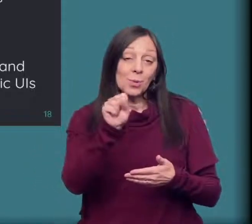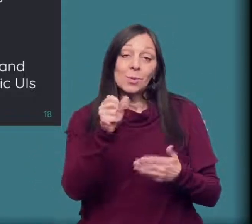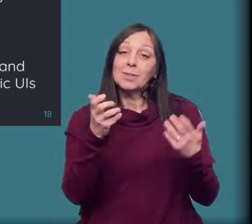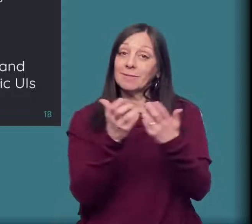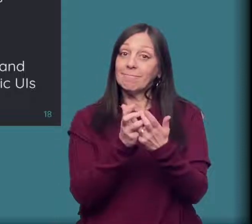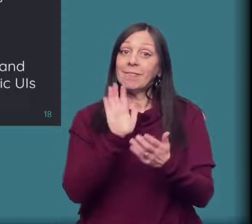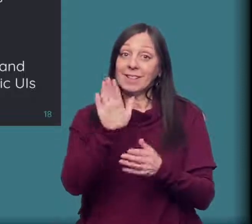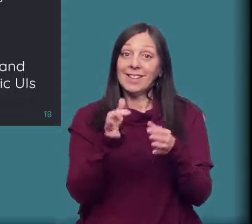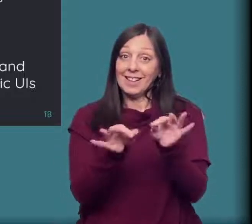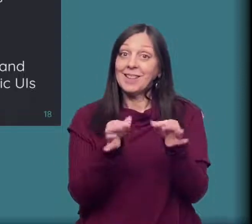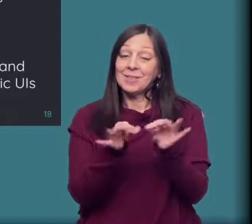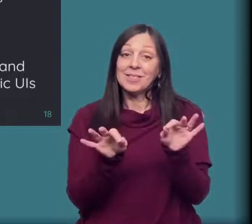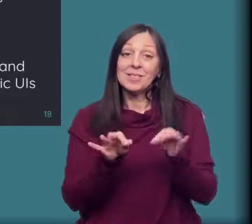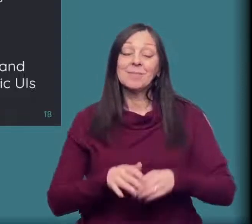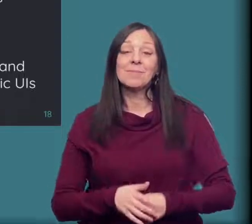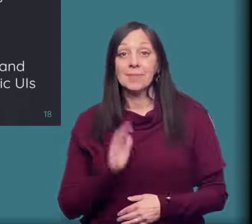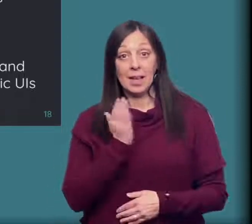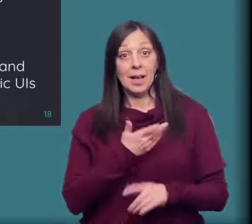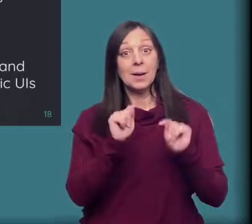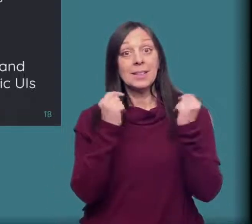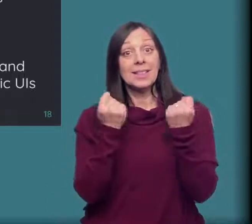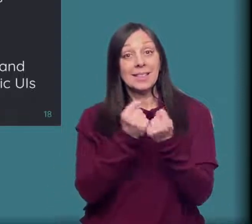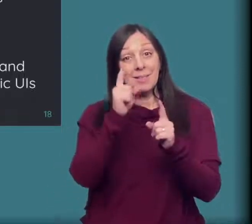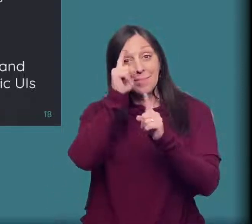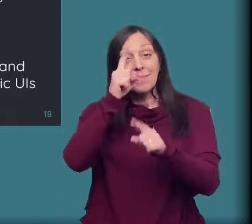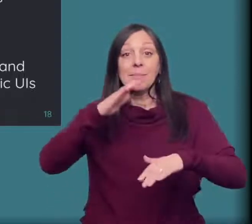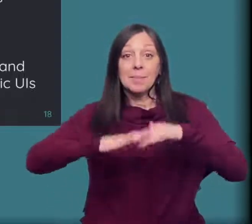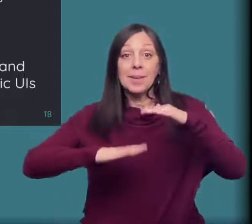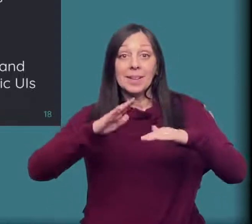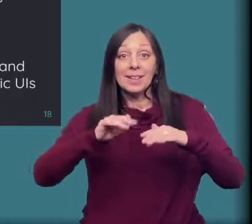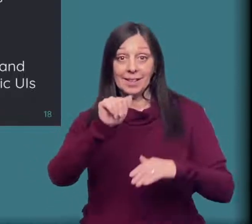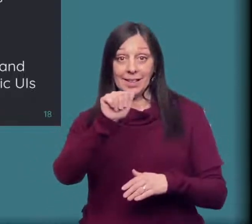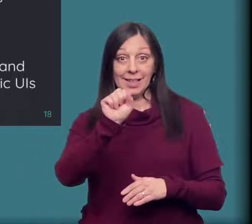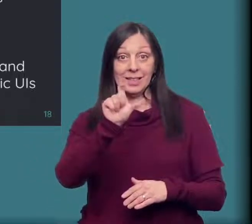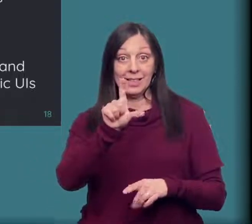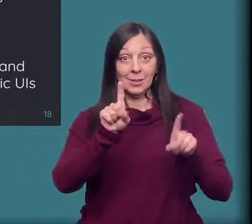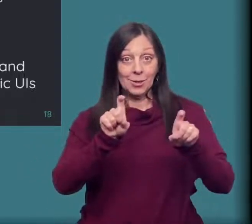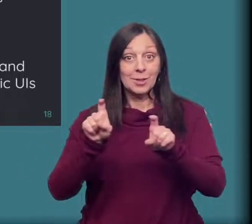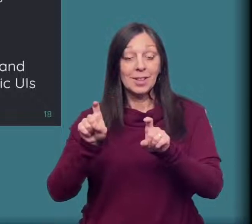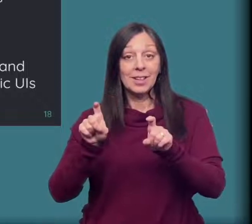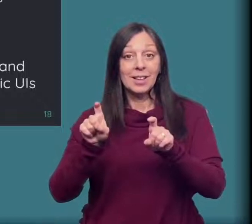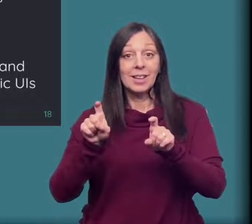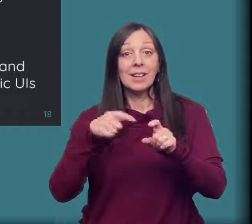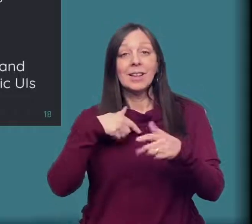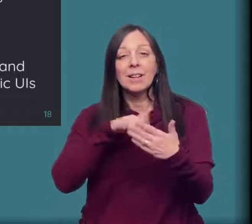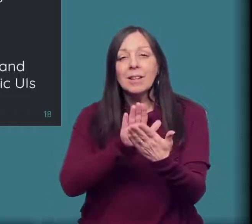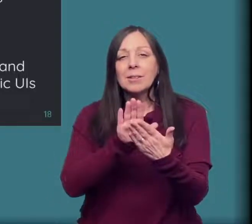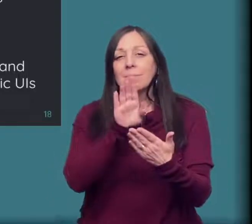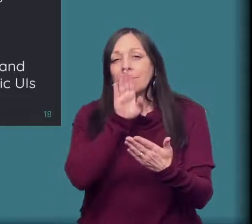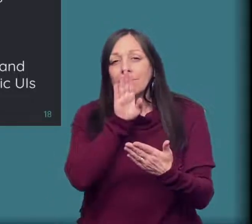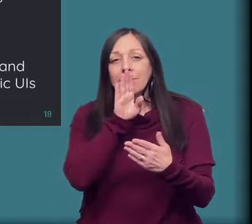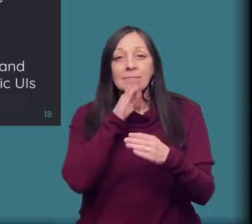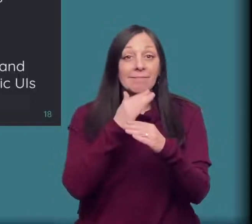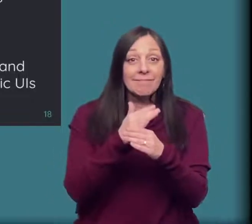This work was inspired in part by our own team's efforts and challenges relating to conducting research by and with the Deaf community in the United States.